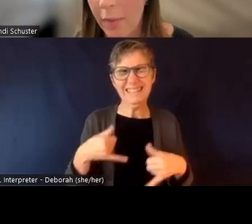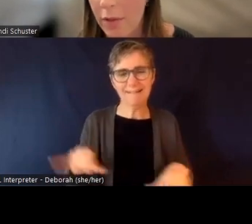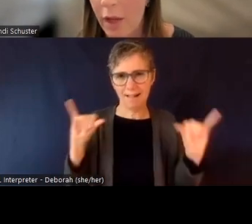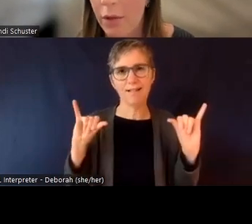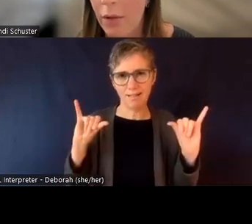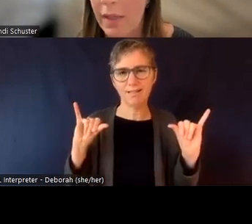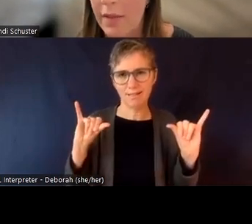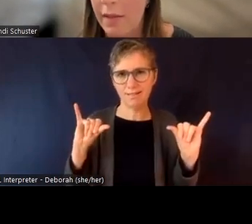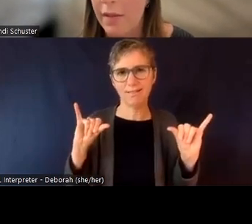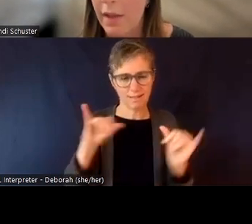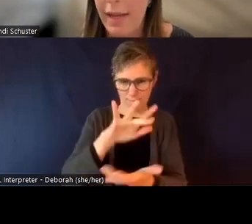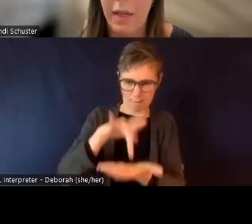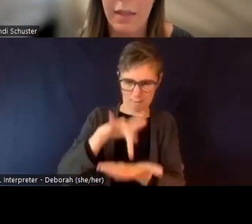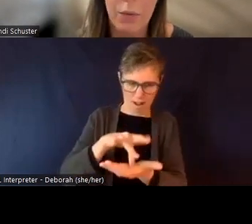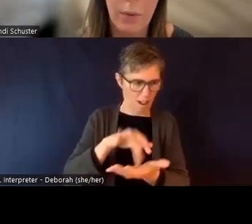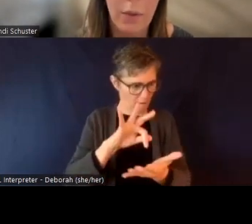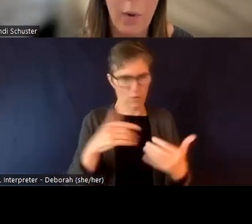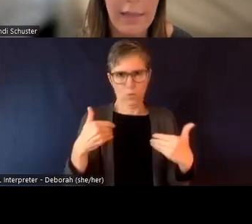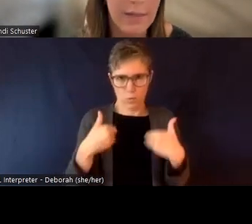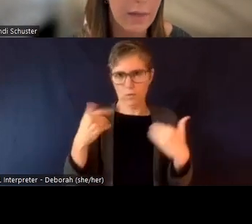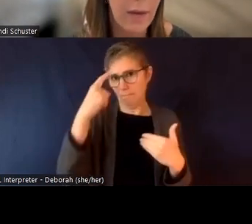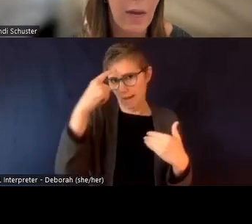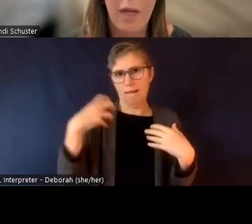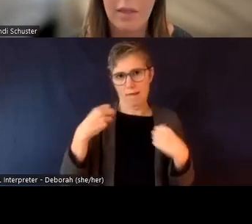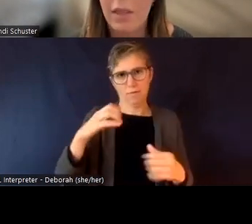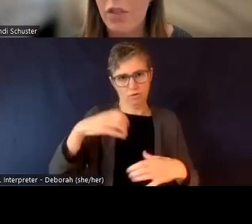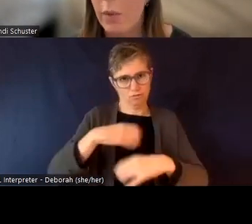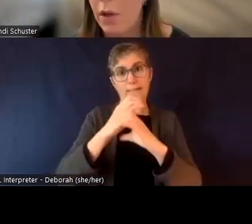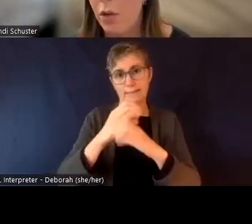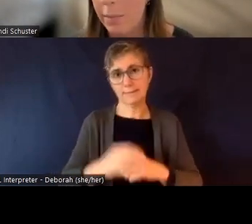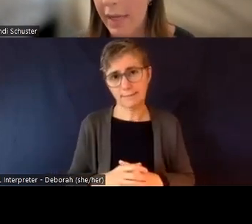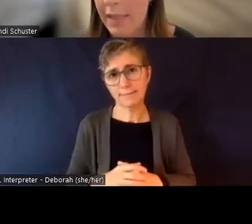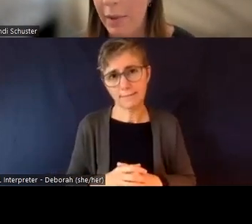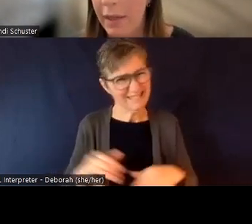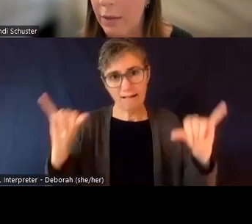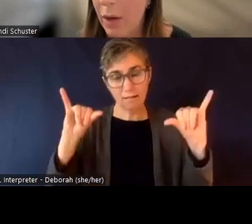mental health crisis. And this really was unleashed with the COVID pandemic,